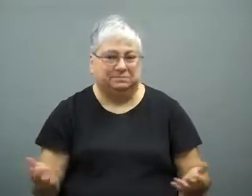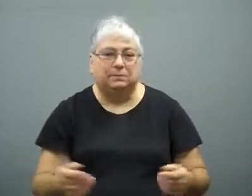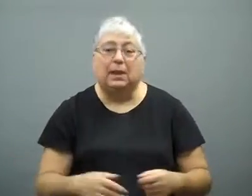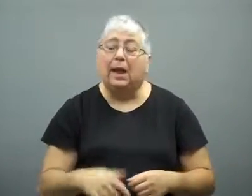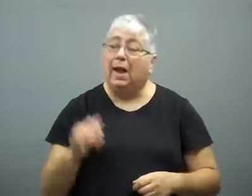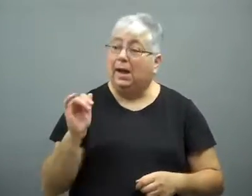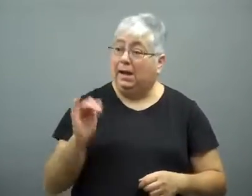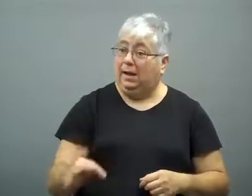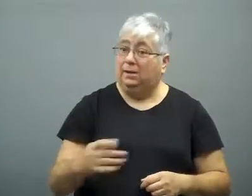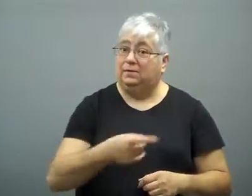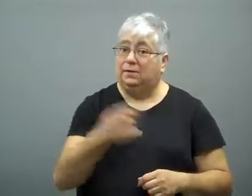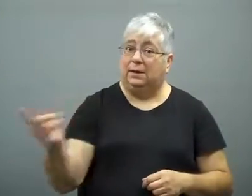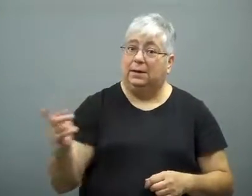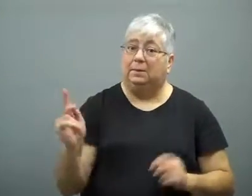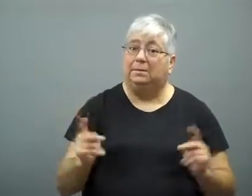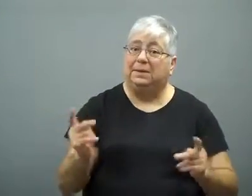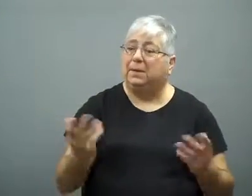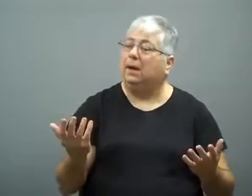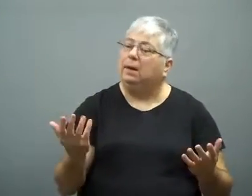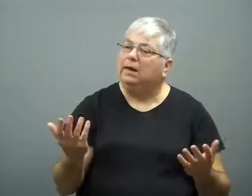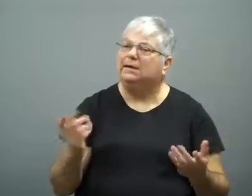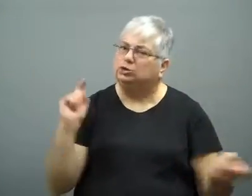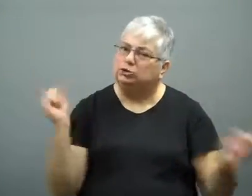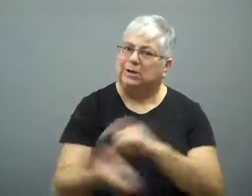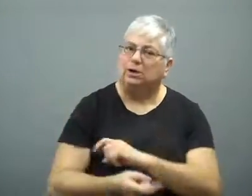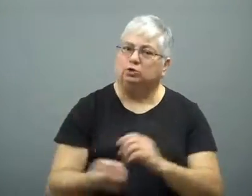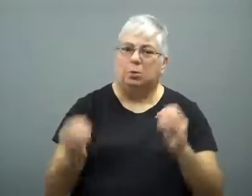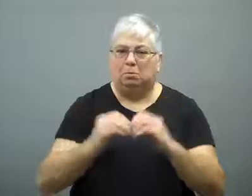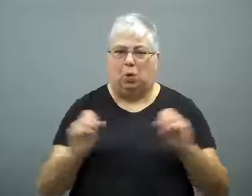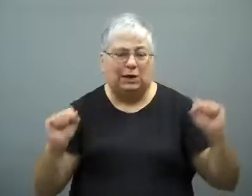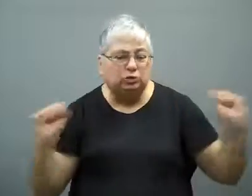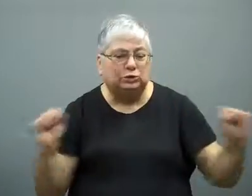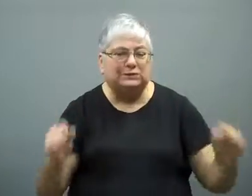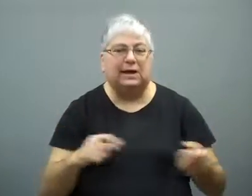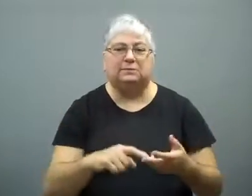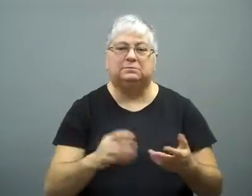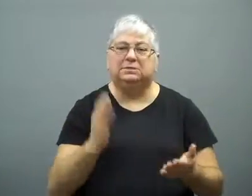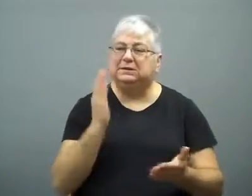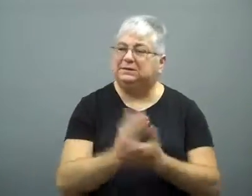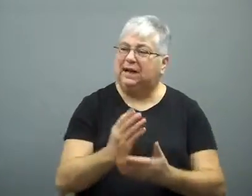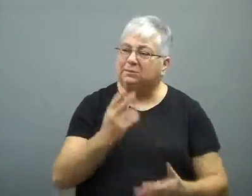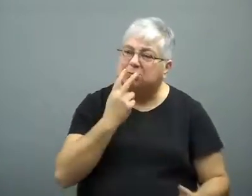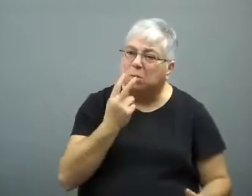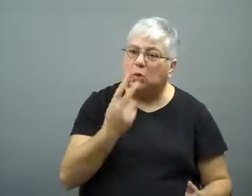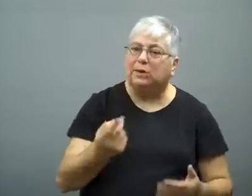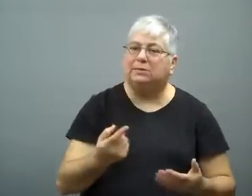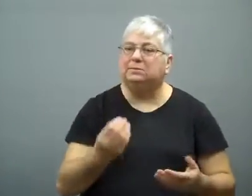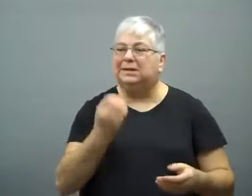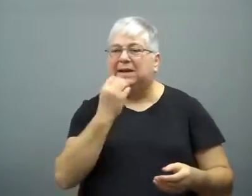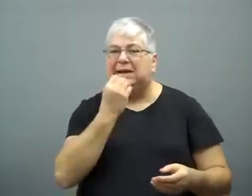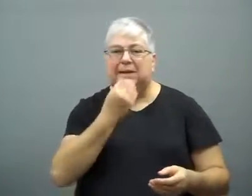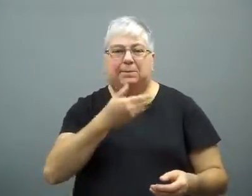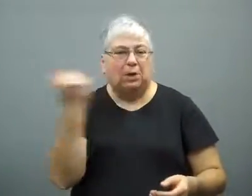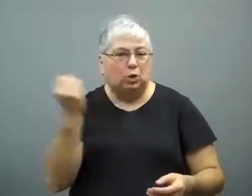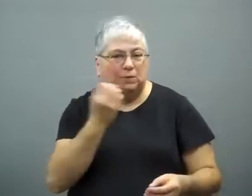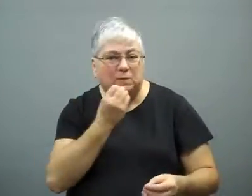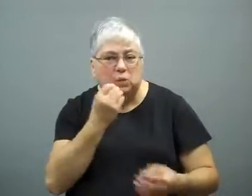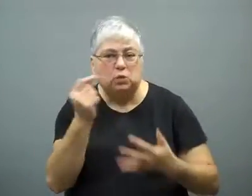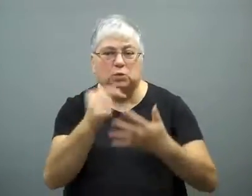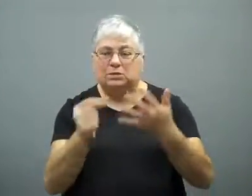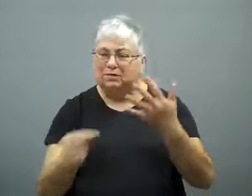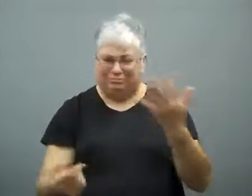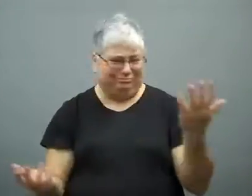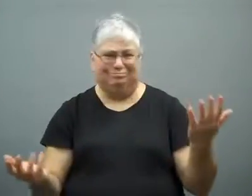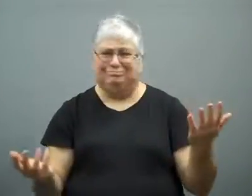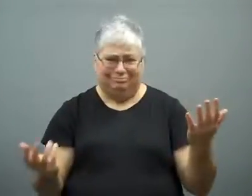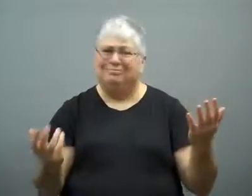If lifestyle changes are made such as increasing exercise,